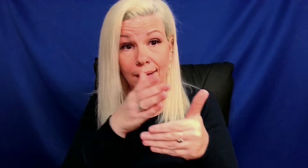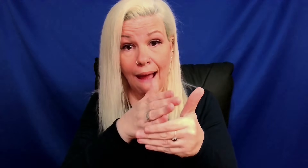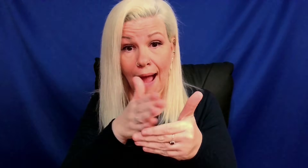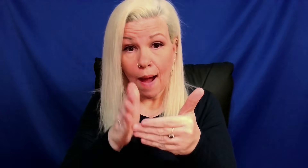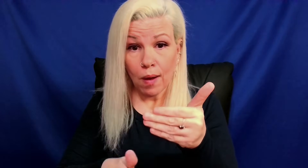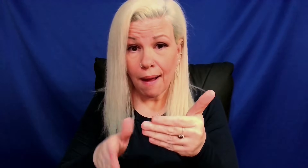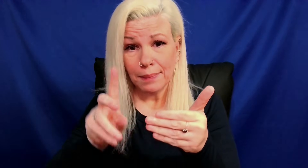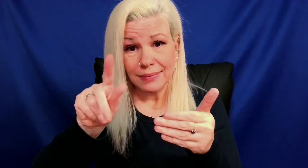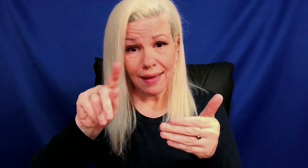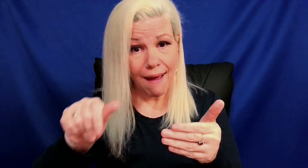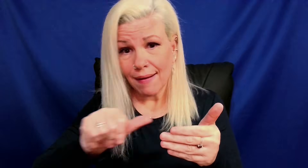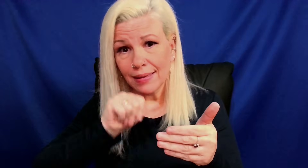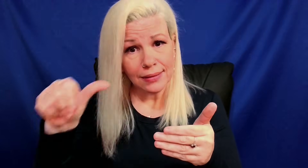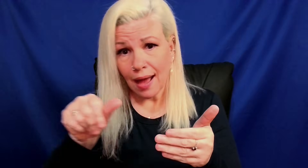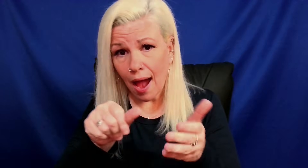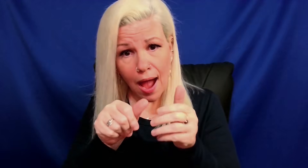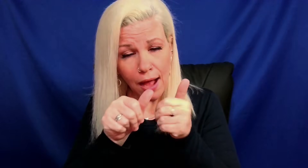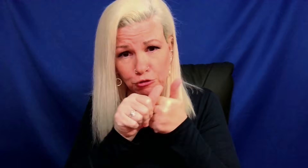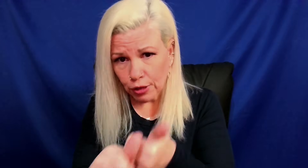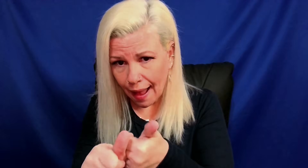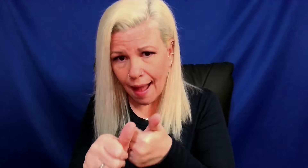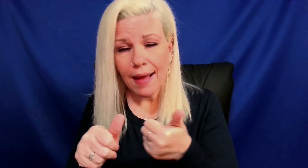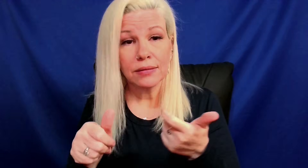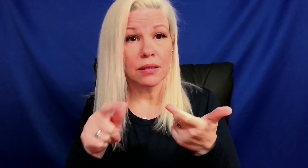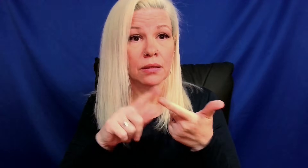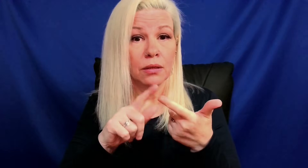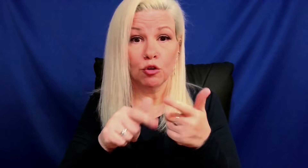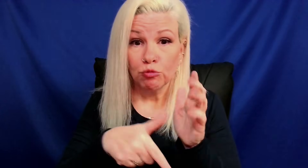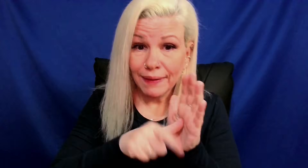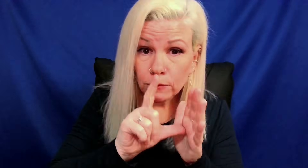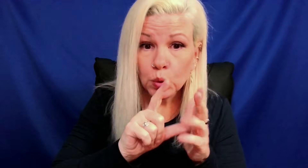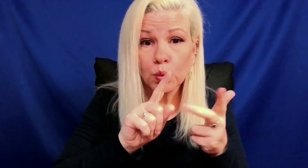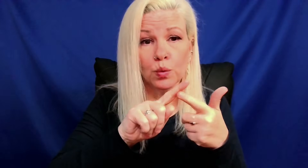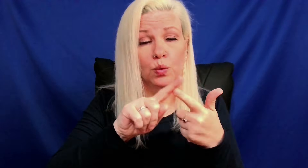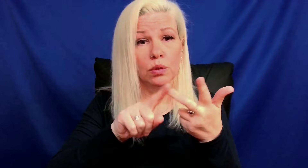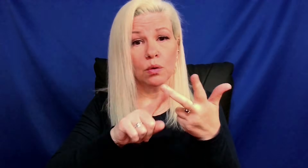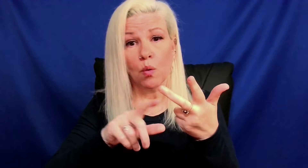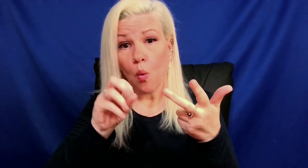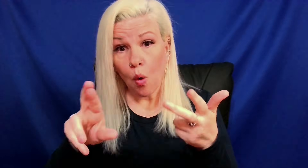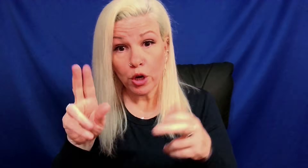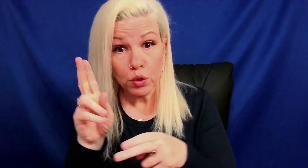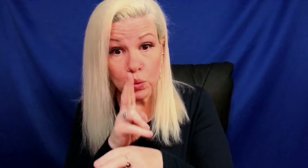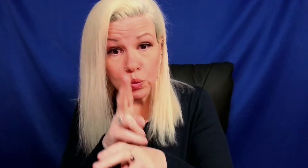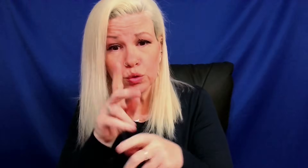When outcome data is not tracked, reviewed, or used to make changes,